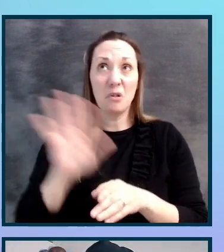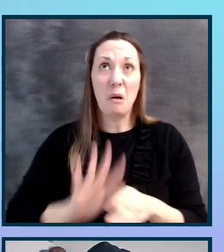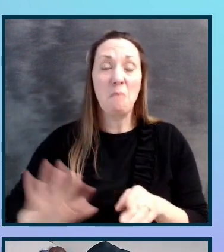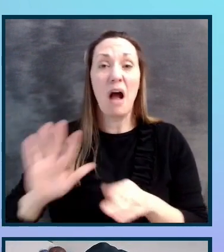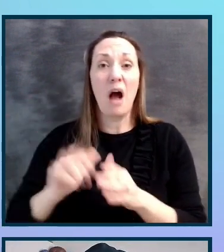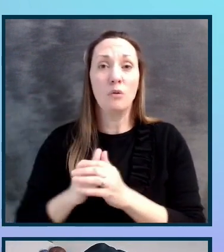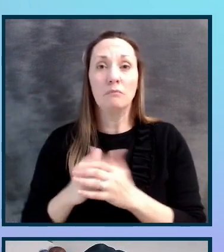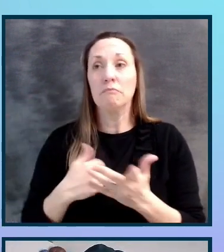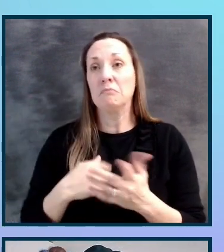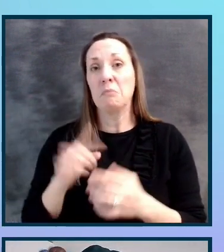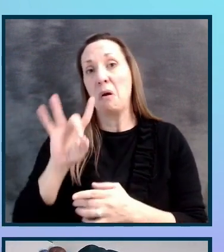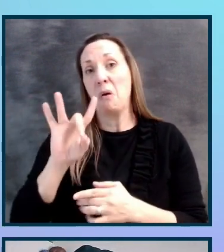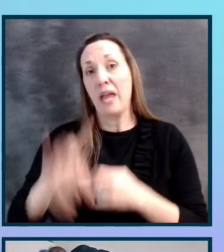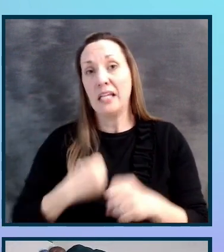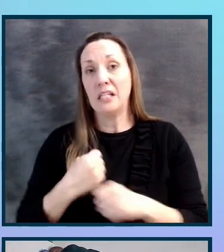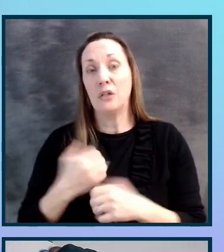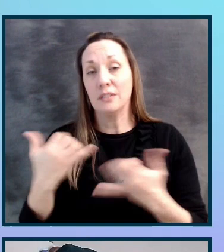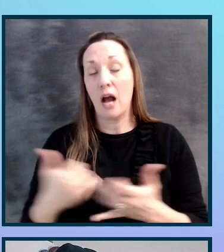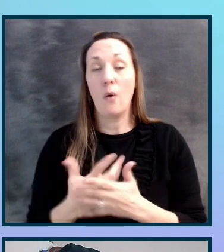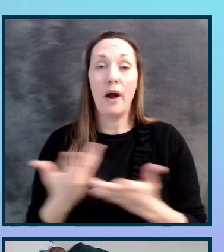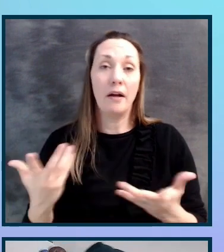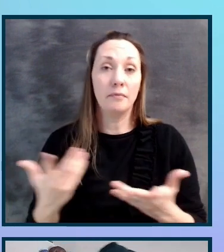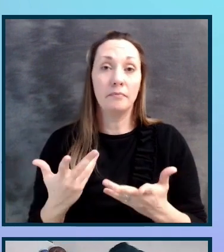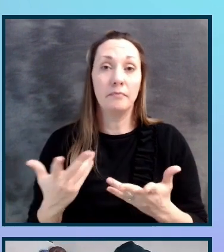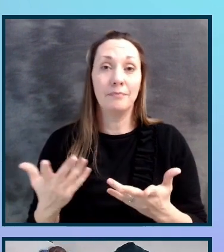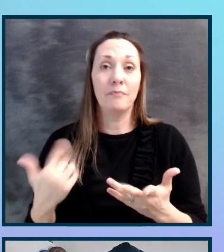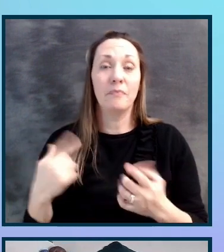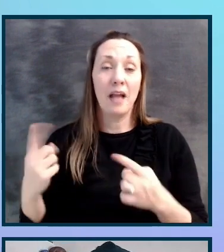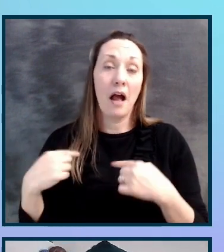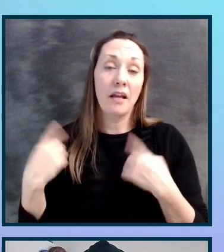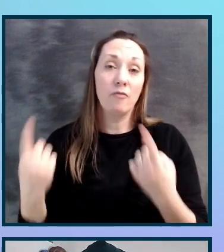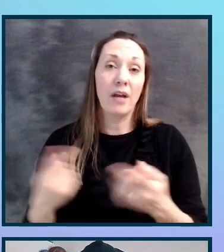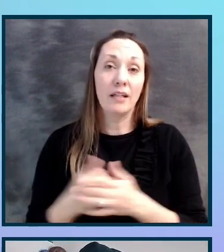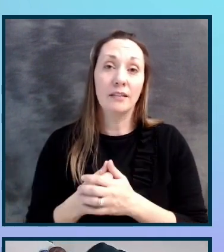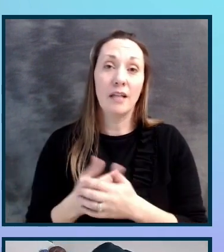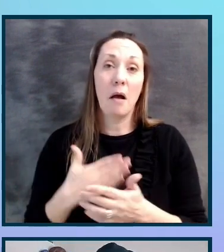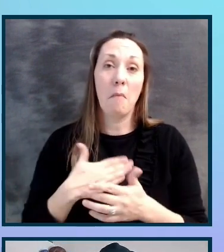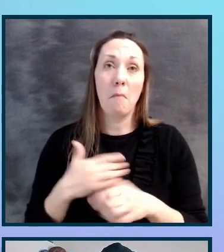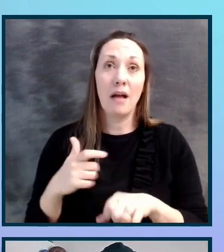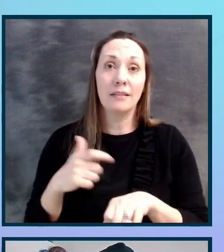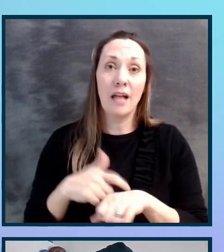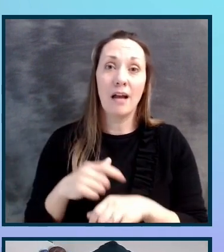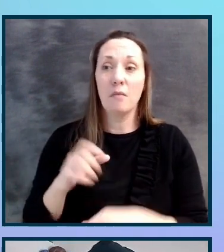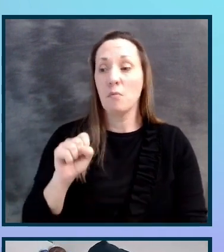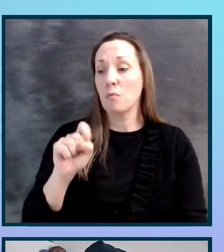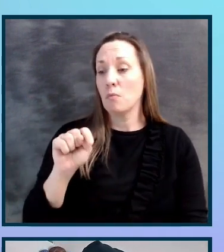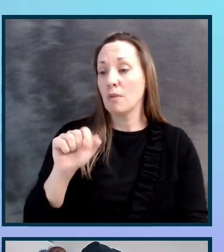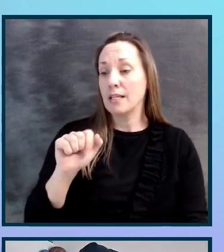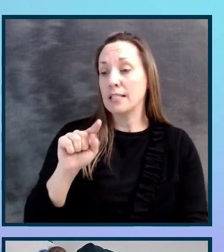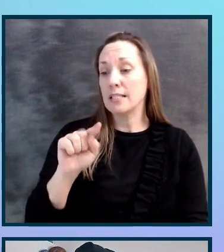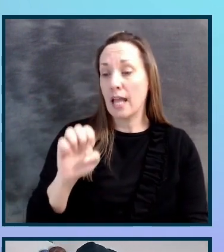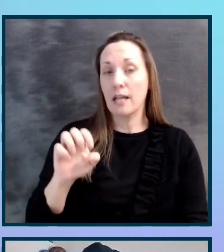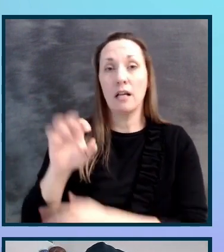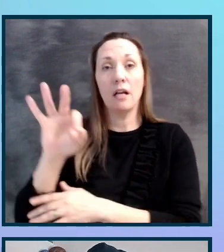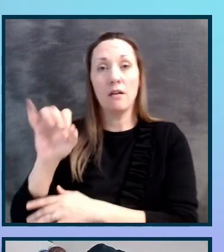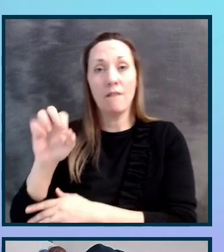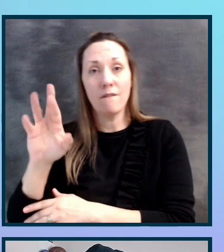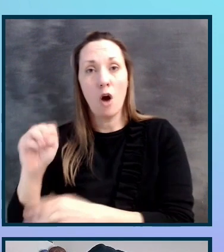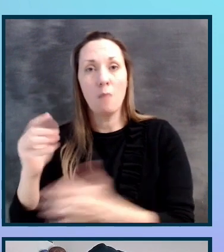I wanna say eight years now. I have been, my time with State Farm, with DQ, and now Fidelity. I've had a lot of different experiences